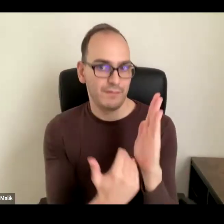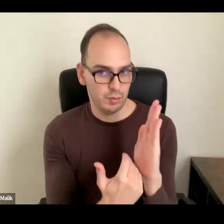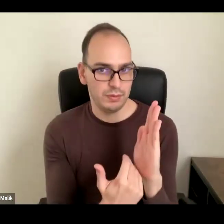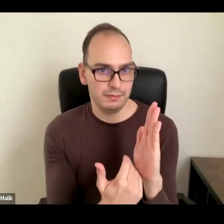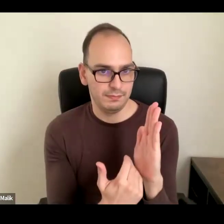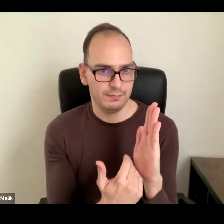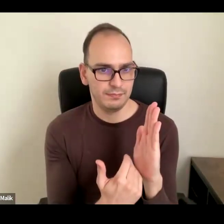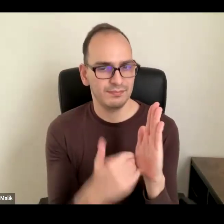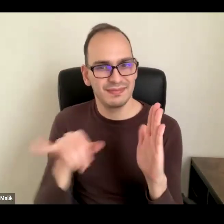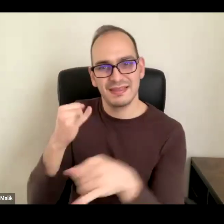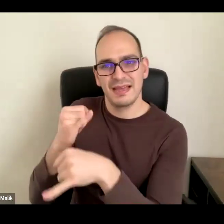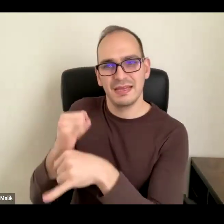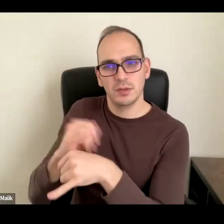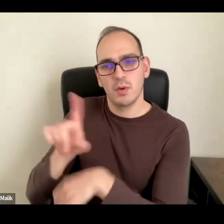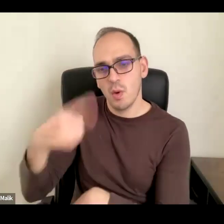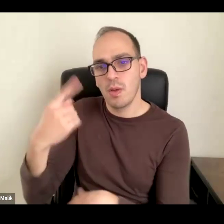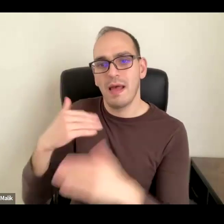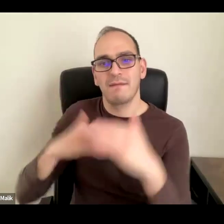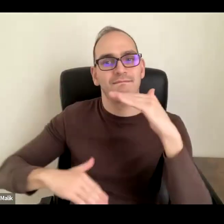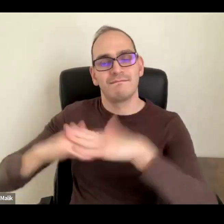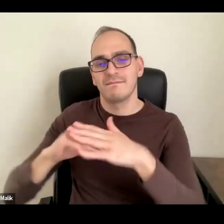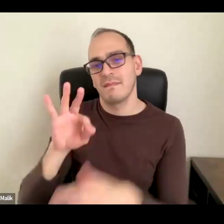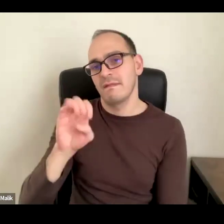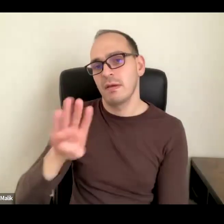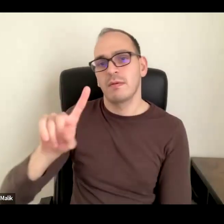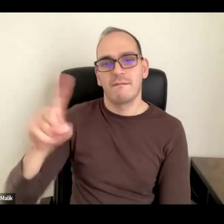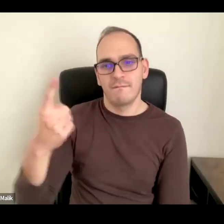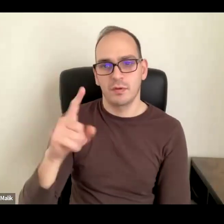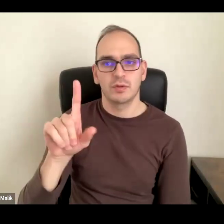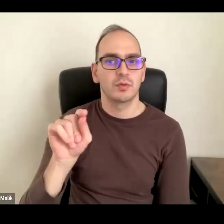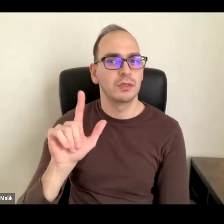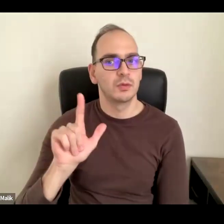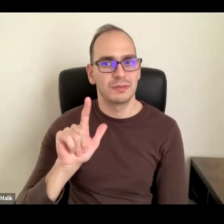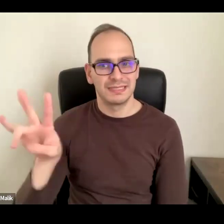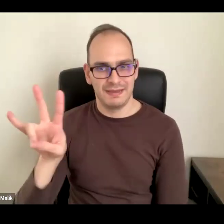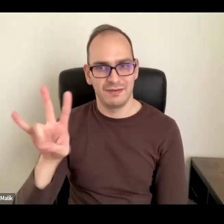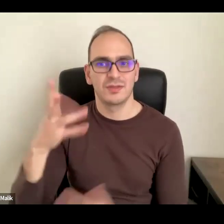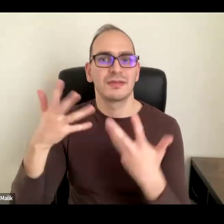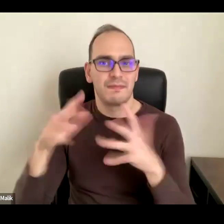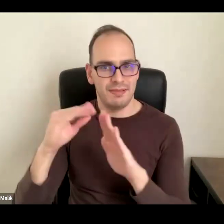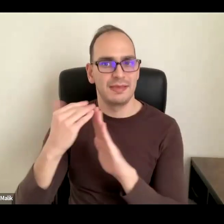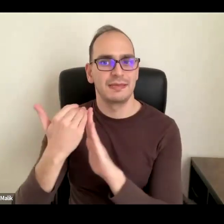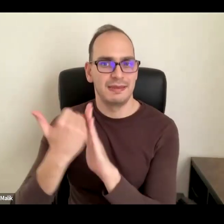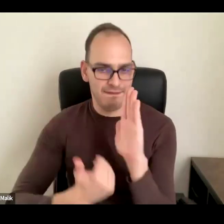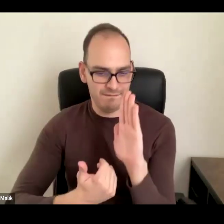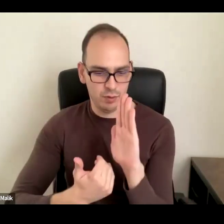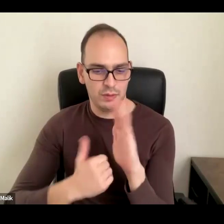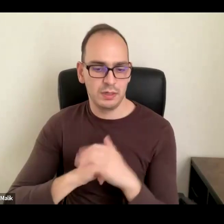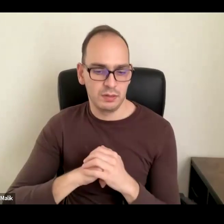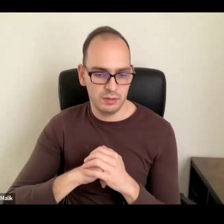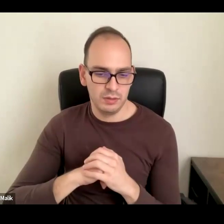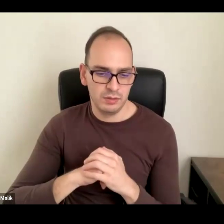that institution would only have until February 1st, 2027 to complete an inventory. Um that is